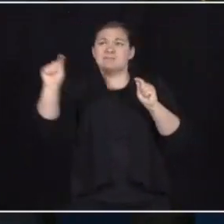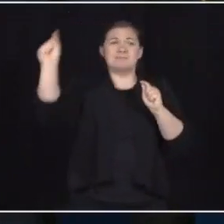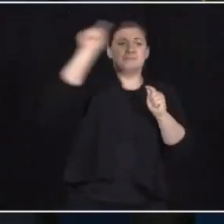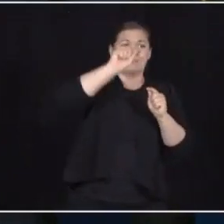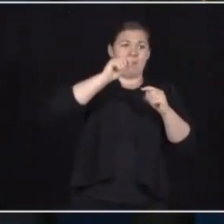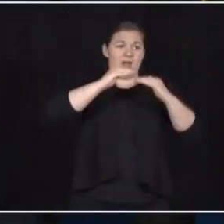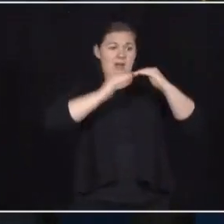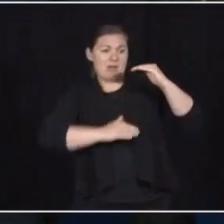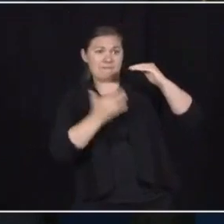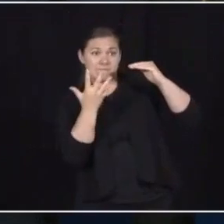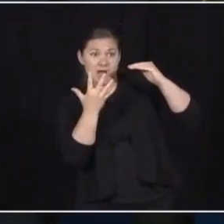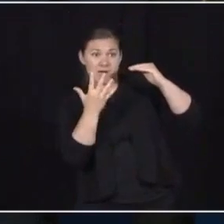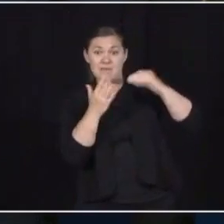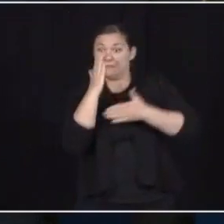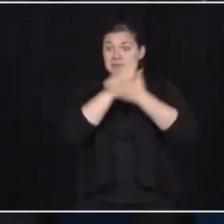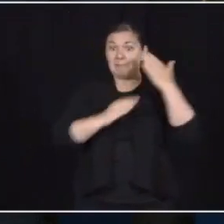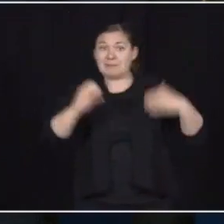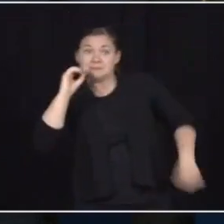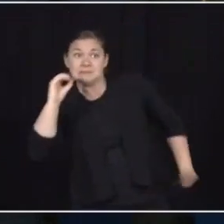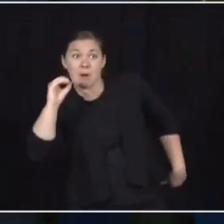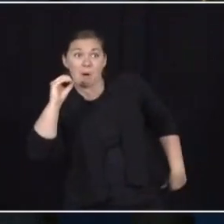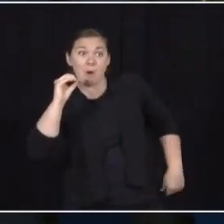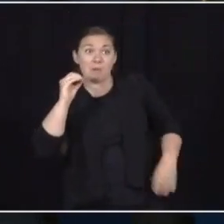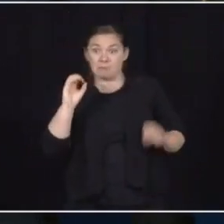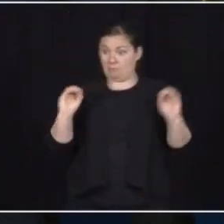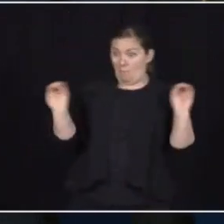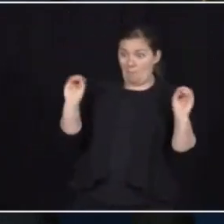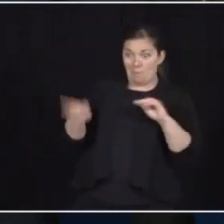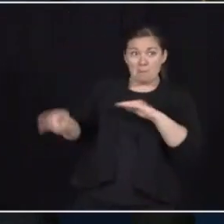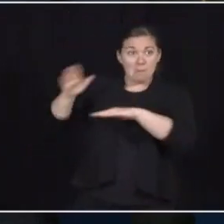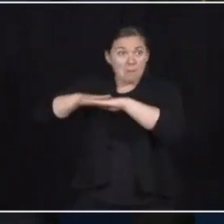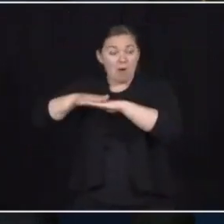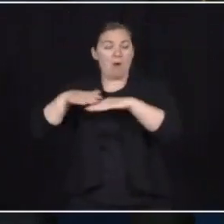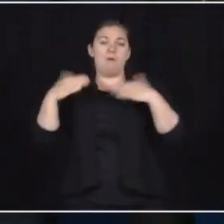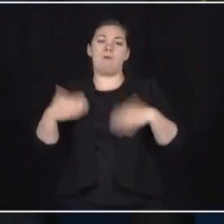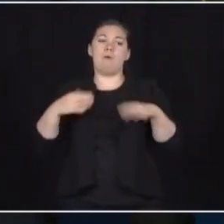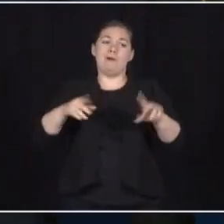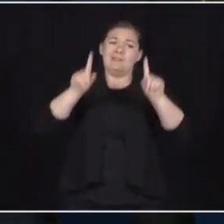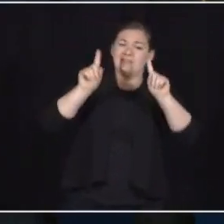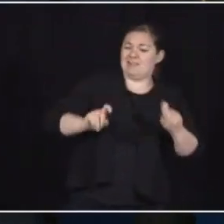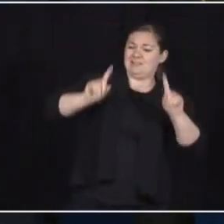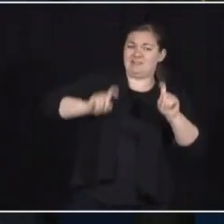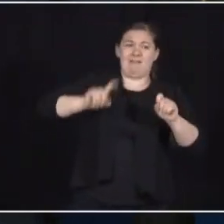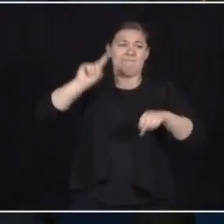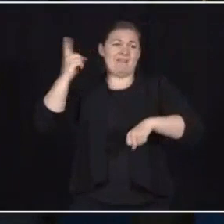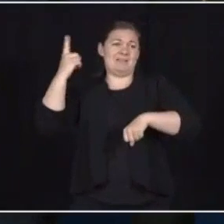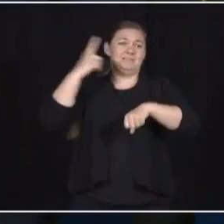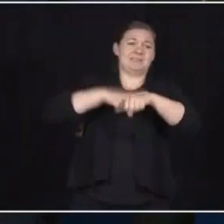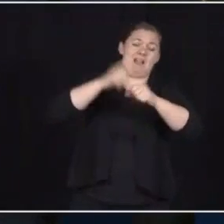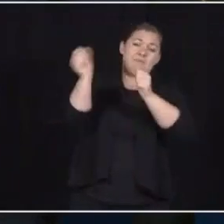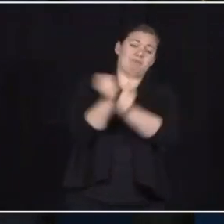Ontario's testing is at historic levels. The promise now having processed over 1 million tests. As a result,